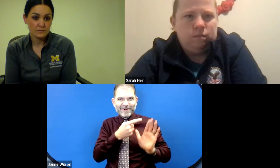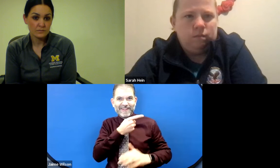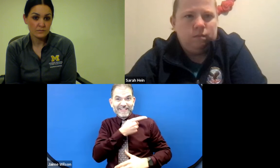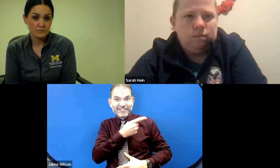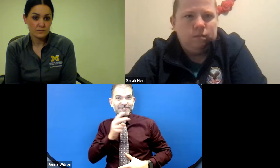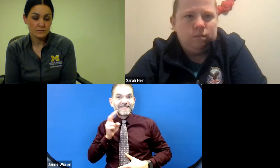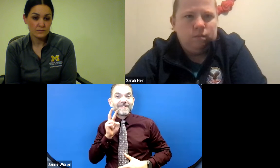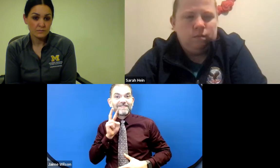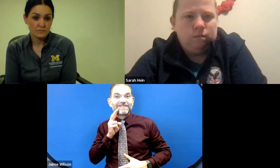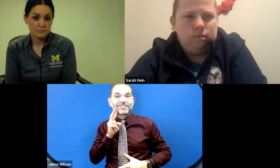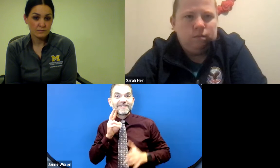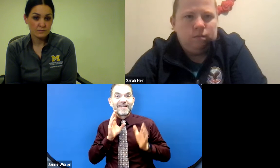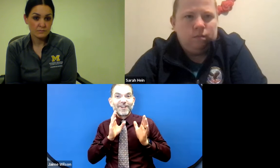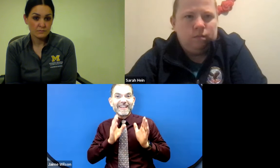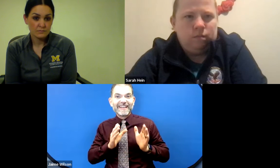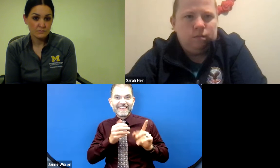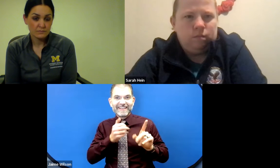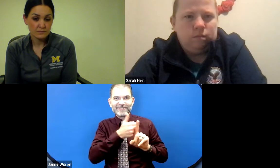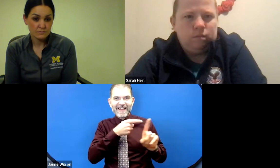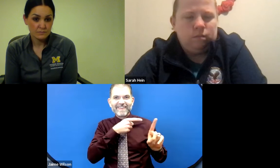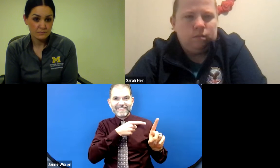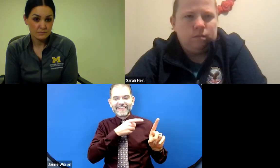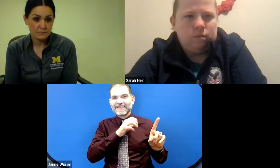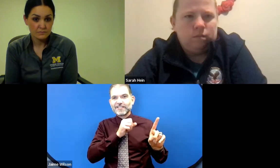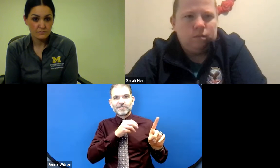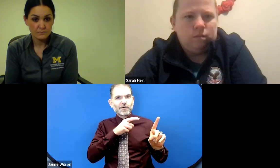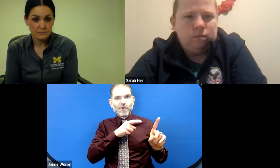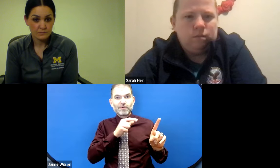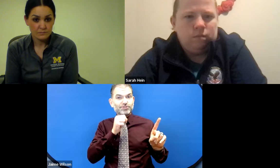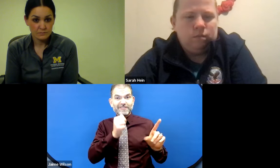ASL Interpreter: so ASL Interpreter: often. My mom, for example, who is a vegetarian